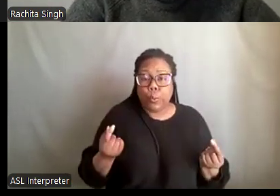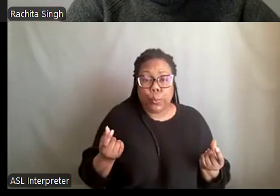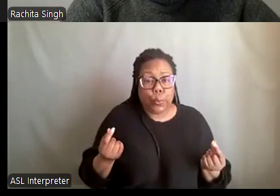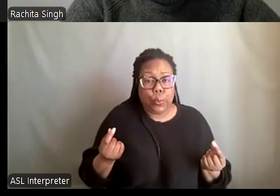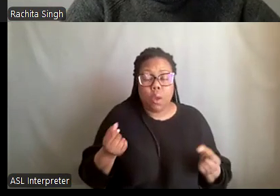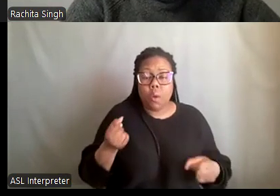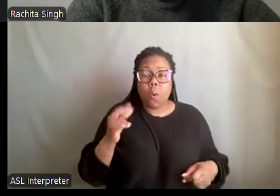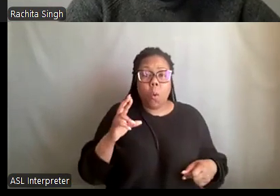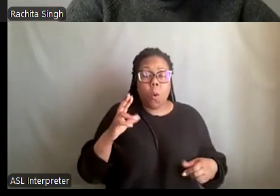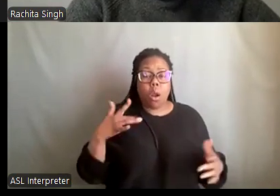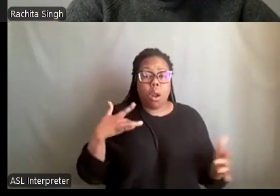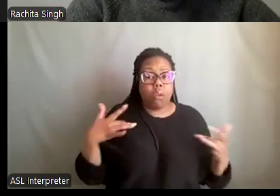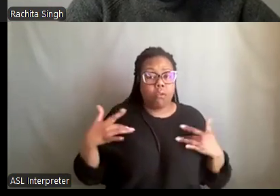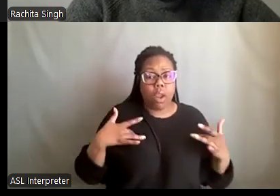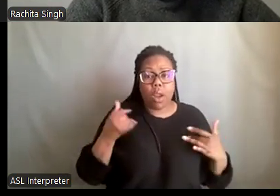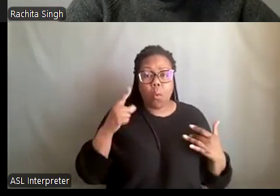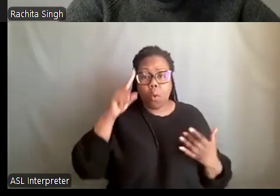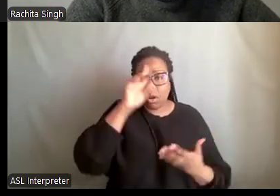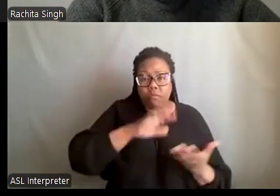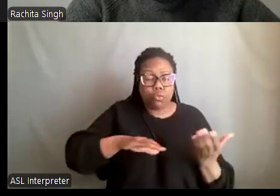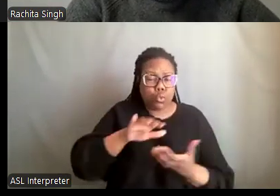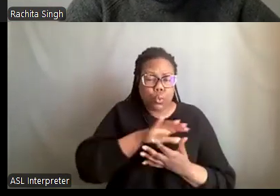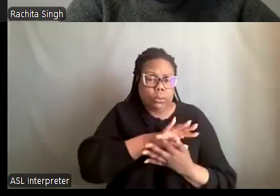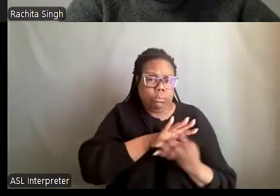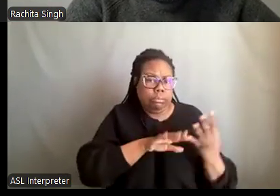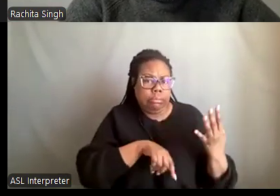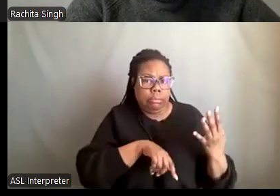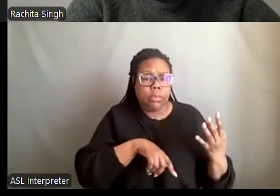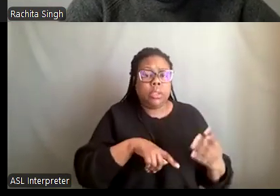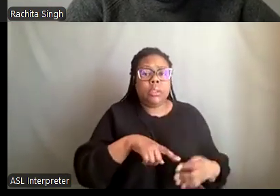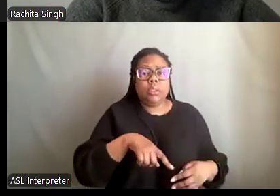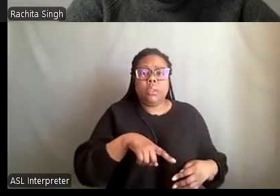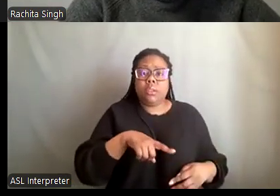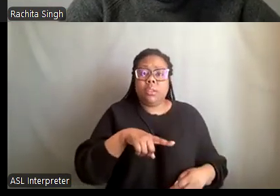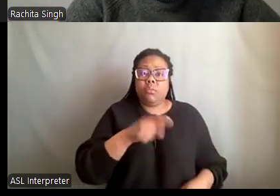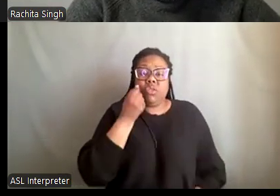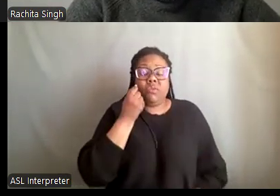tired or not sure what to do or are afraid or confused